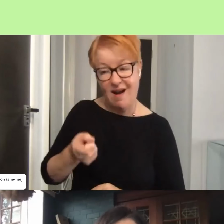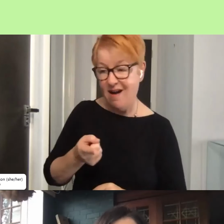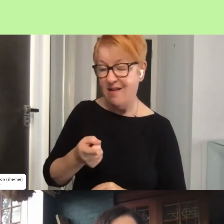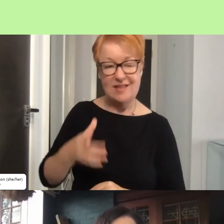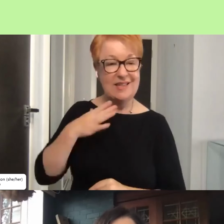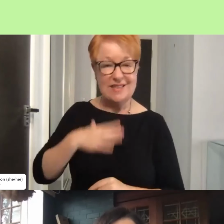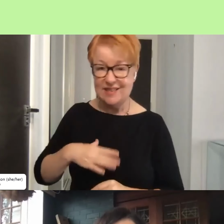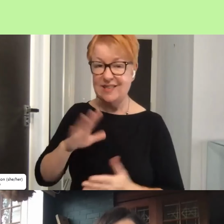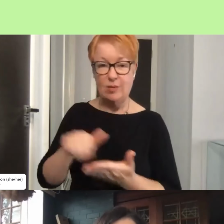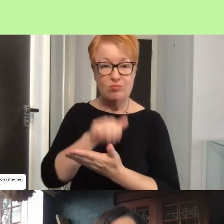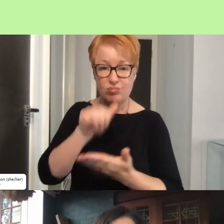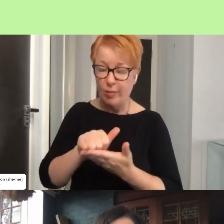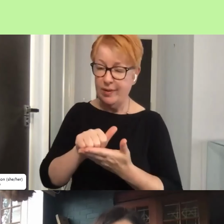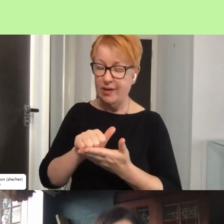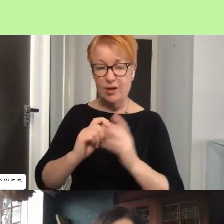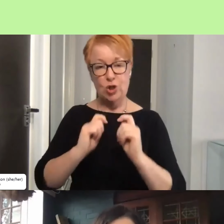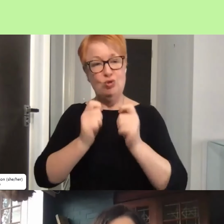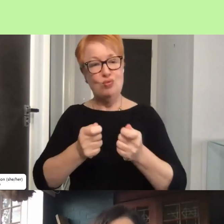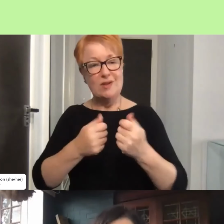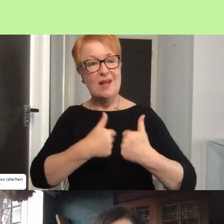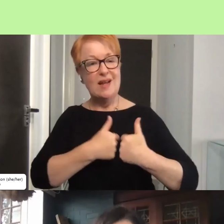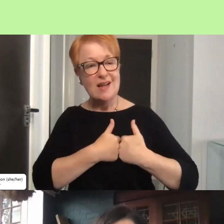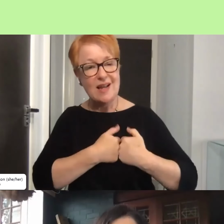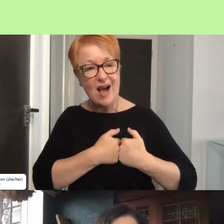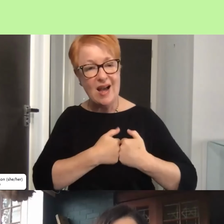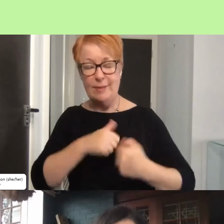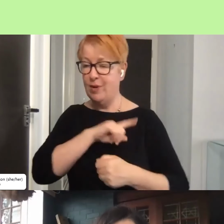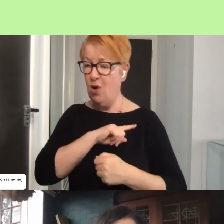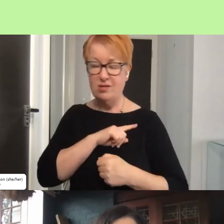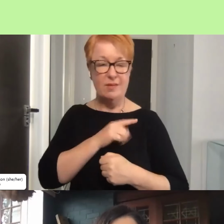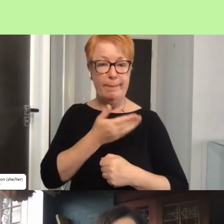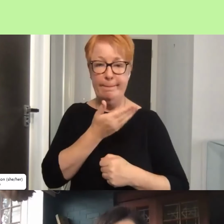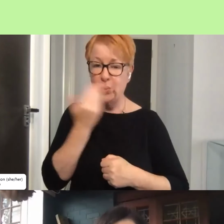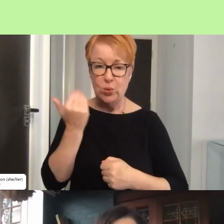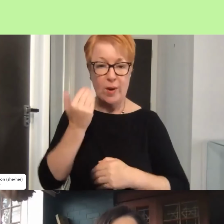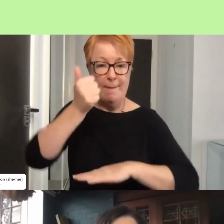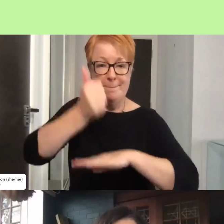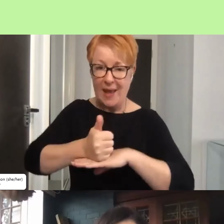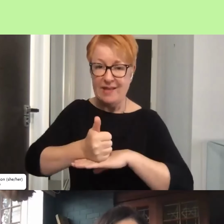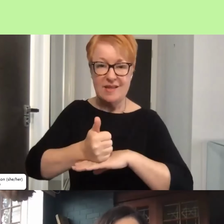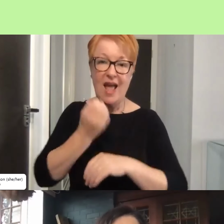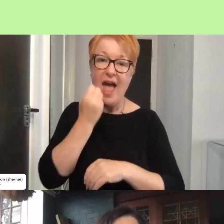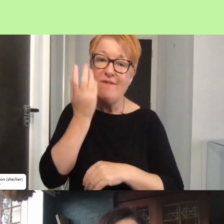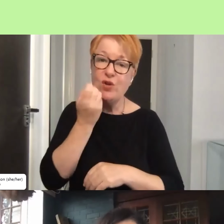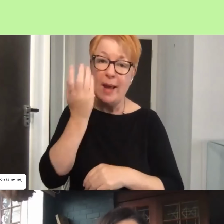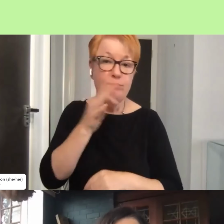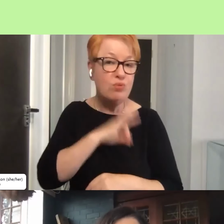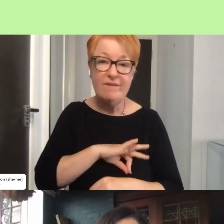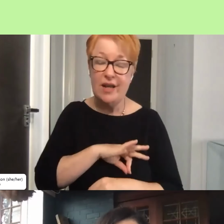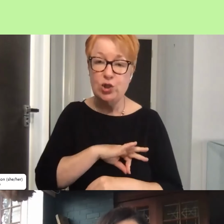treated kindly, because they don't have those basic everyday privileges, you know, in order to access even